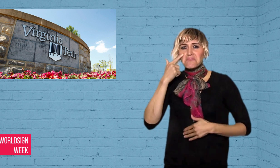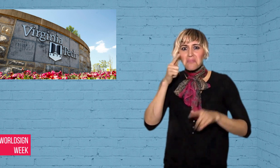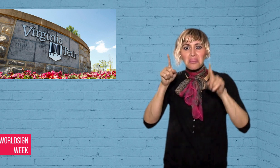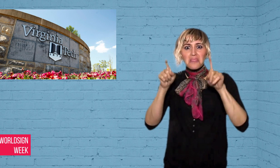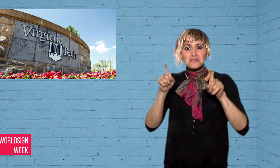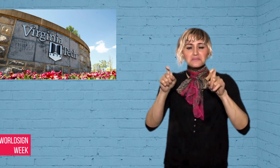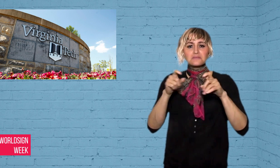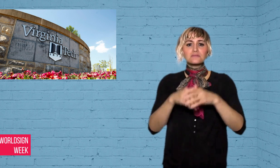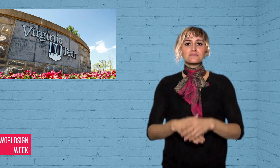days.